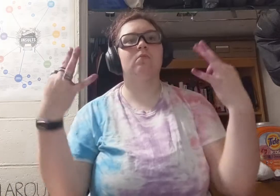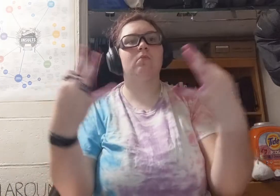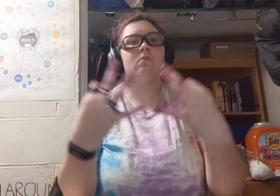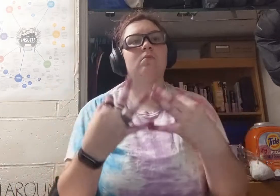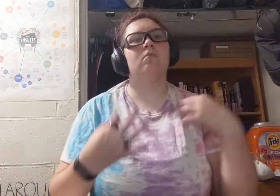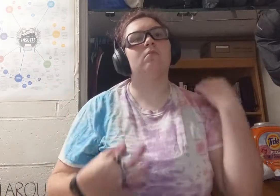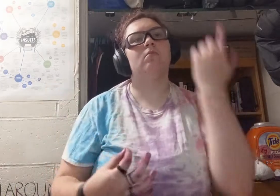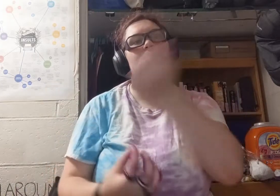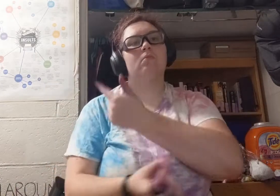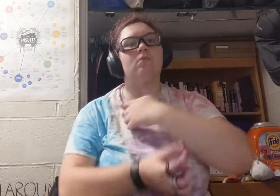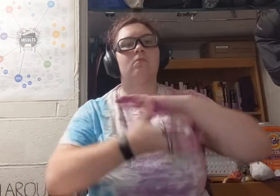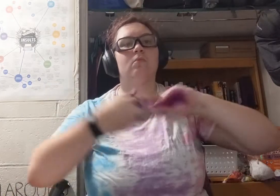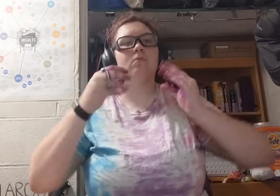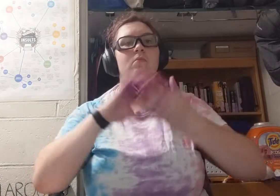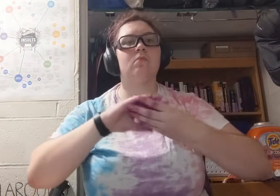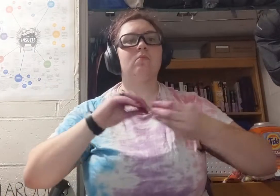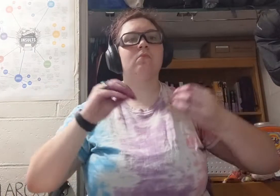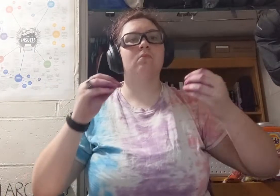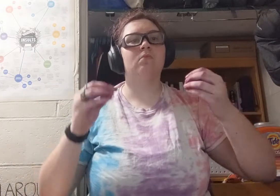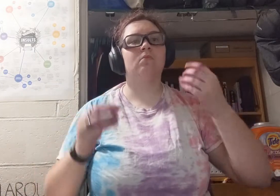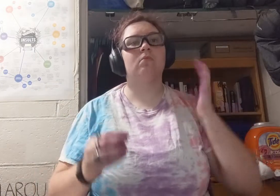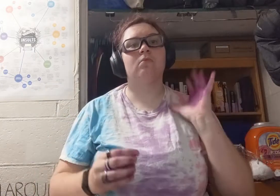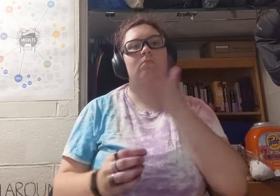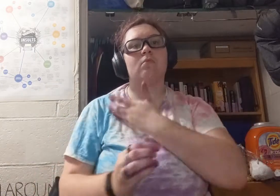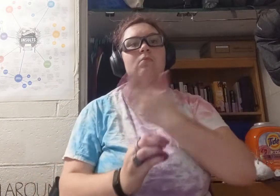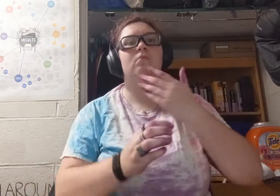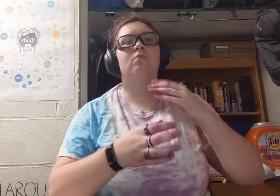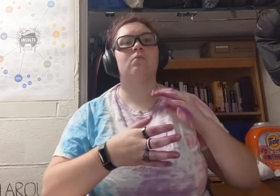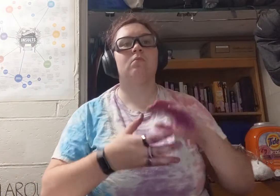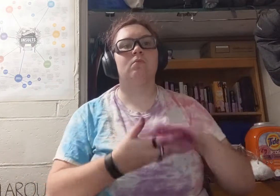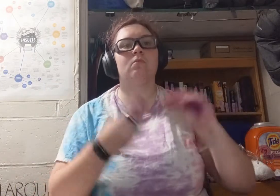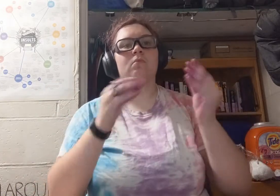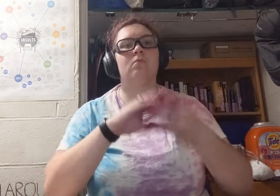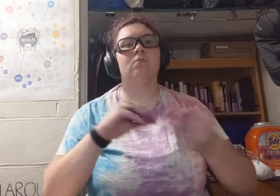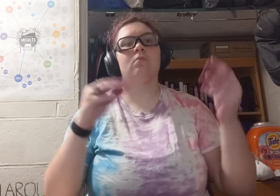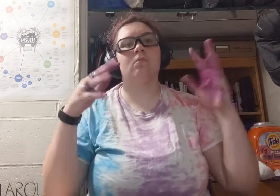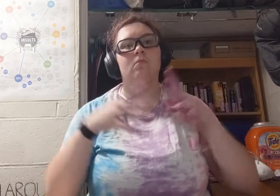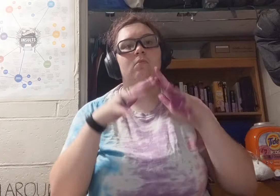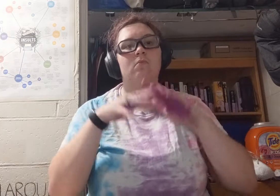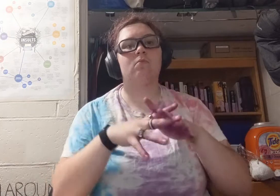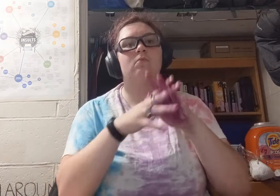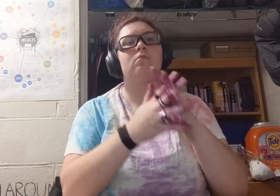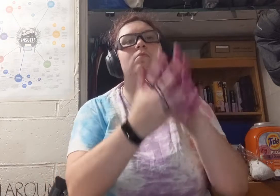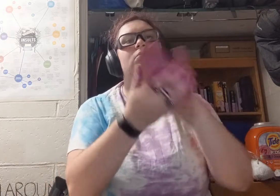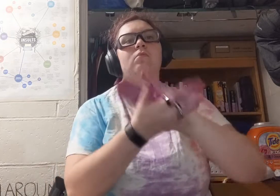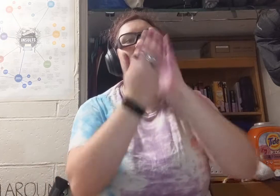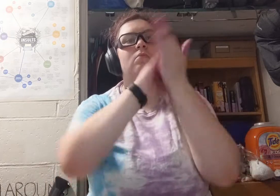we are stories our lives are built on weaving all our stories